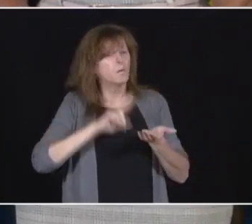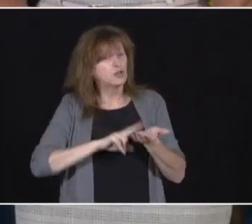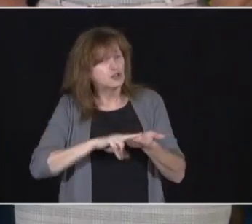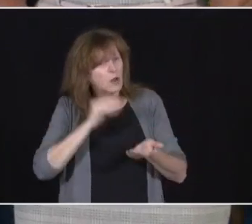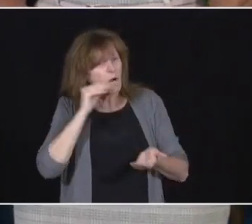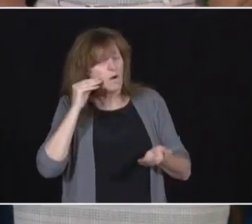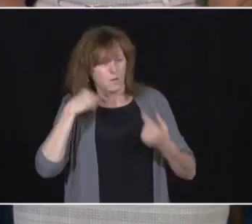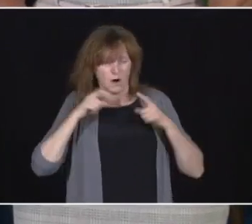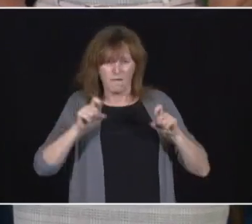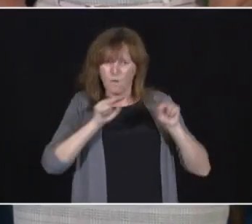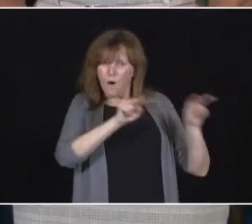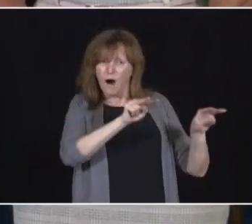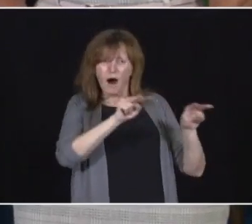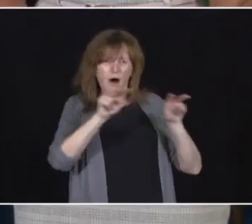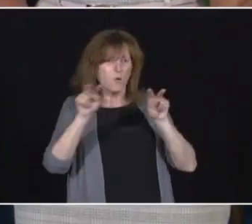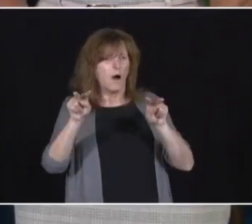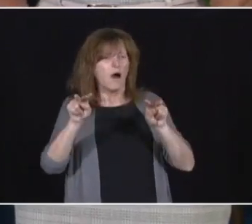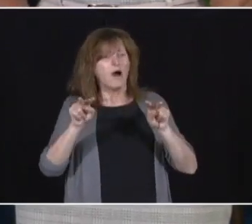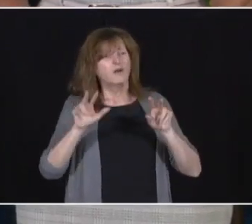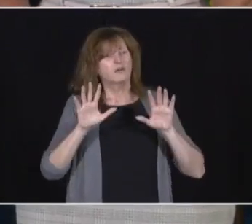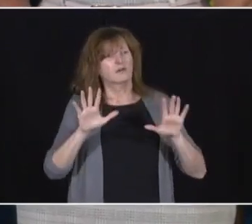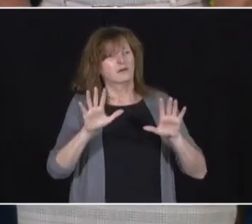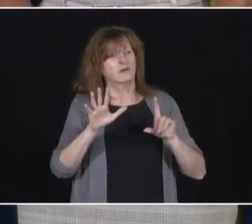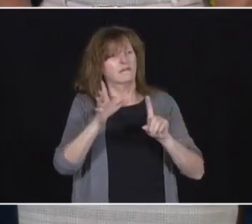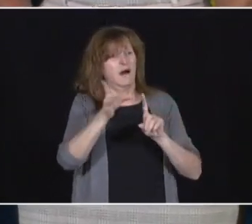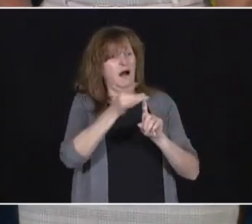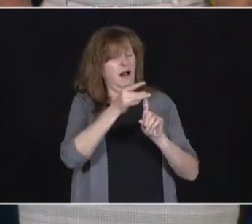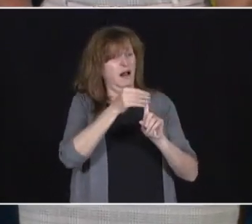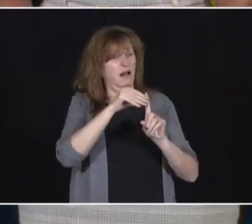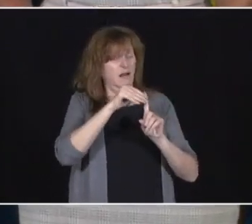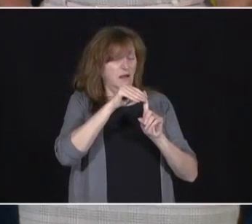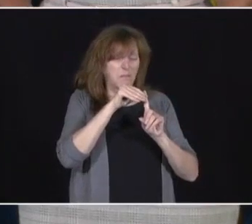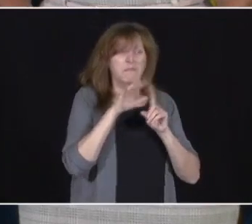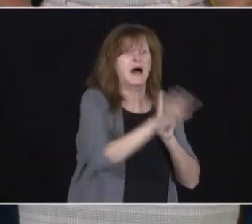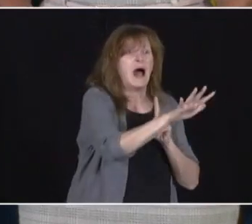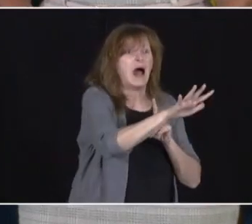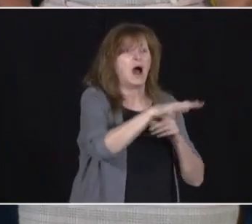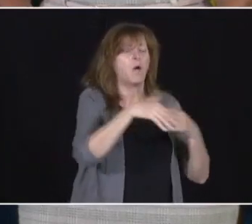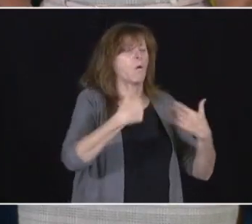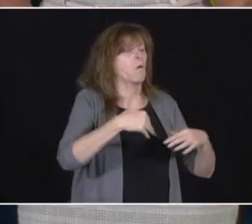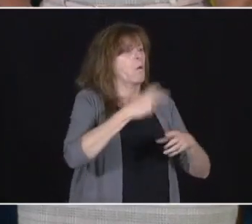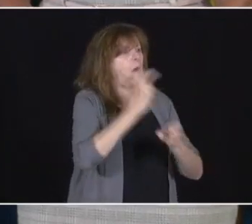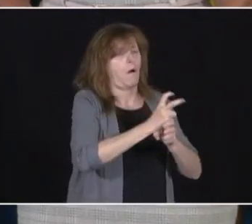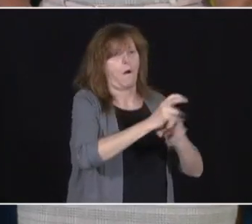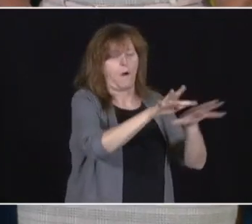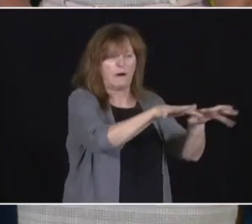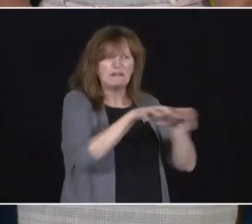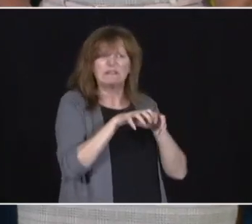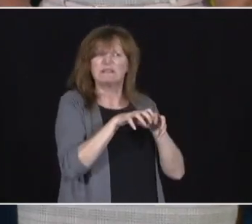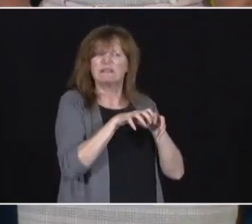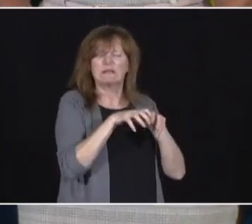And we have to make sure that we separate the congregate living and maximize because once he gets into these homes, I tell you.